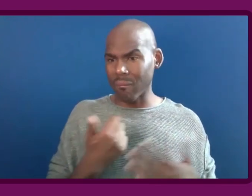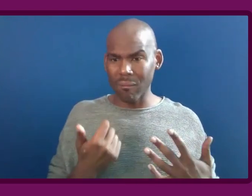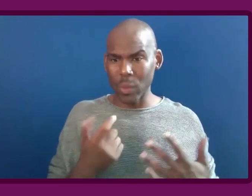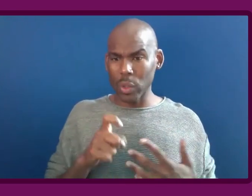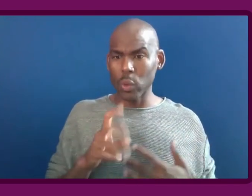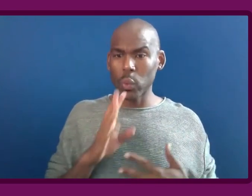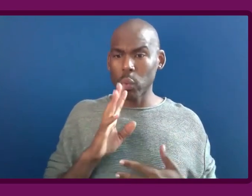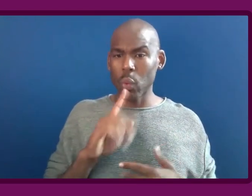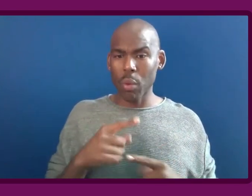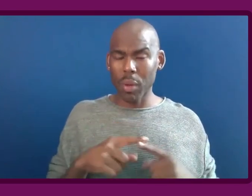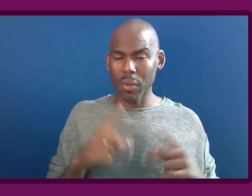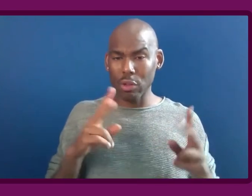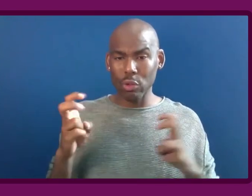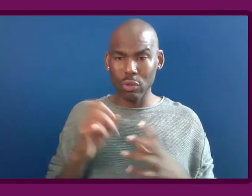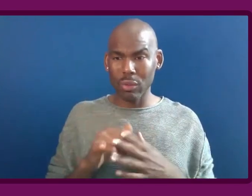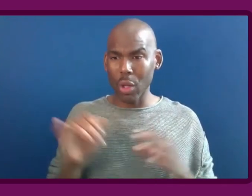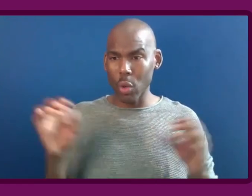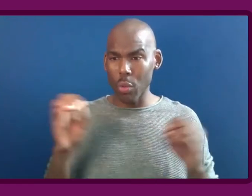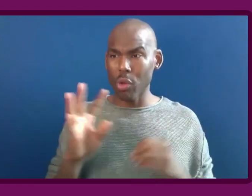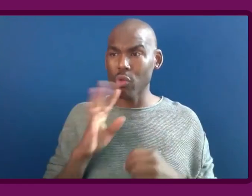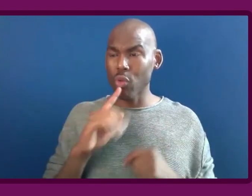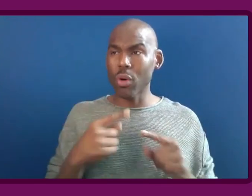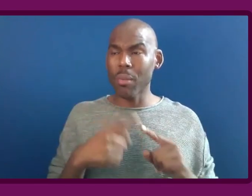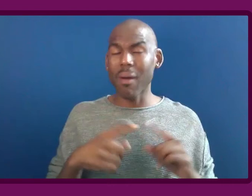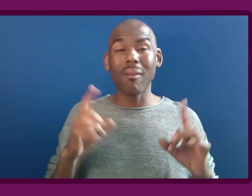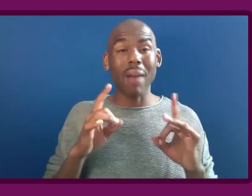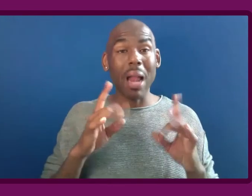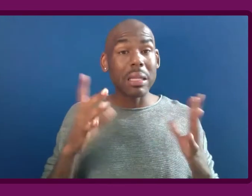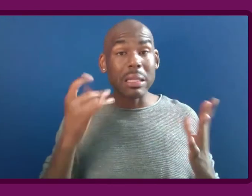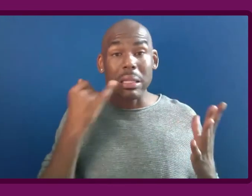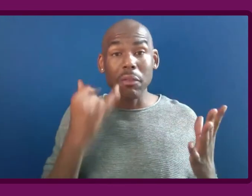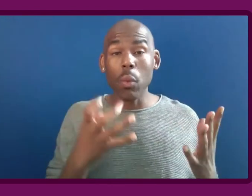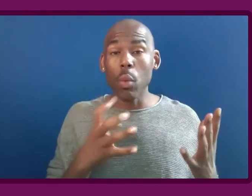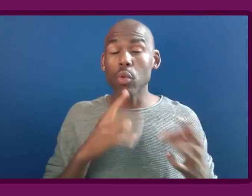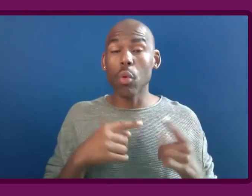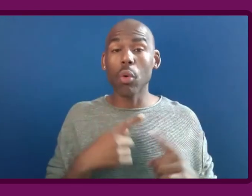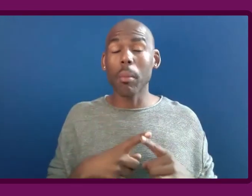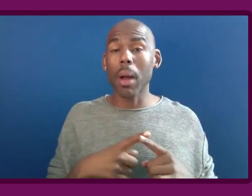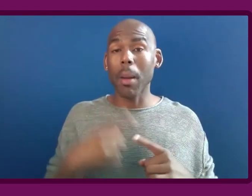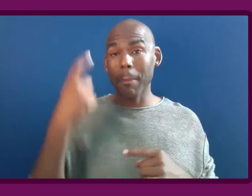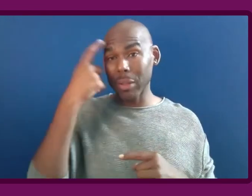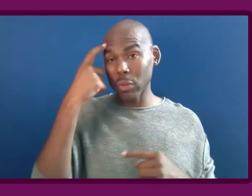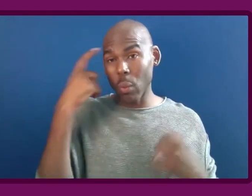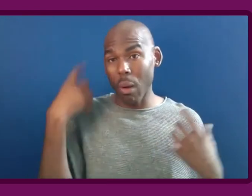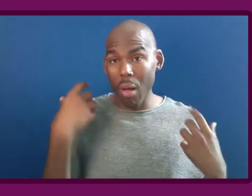we don't even see a woman with disabilities would want to ... We don't even talk about